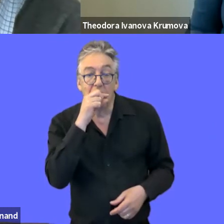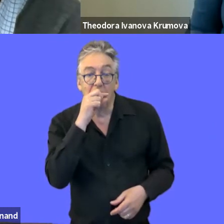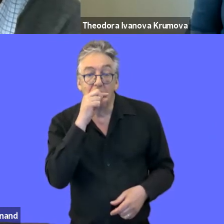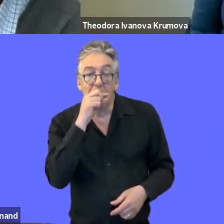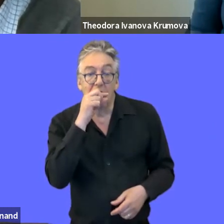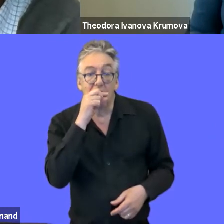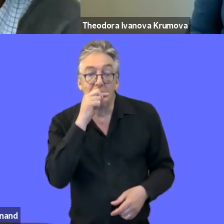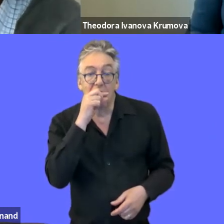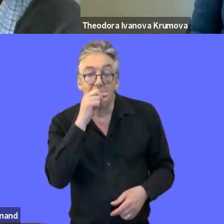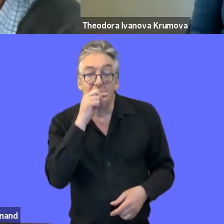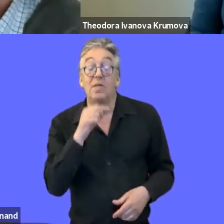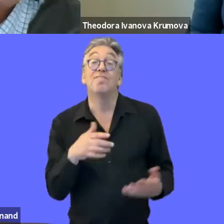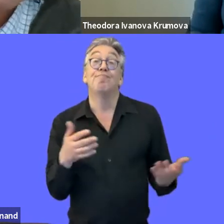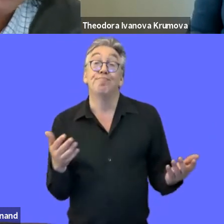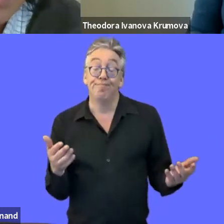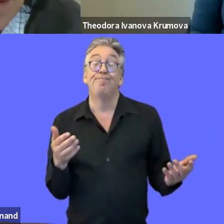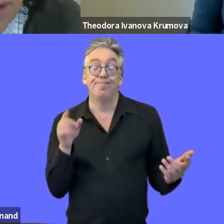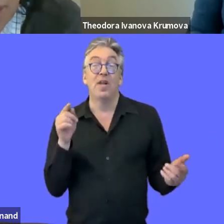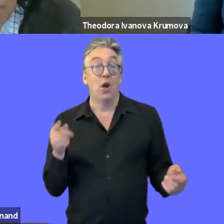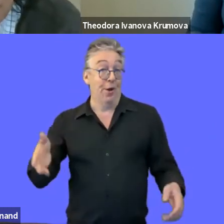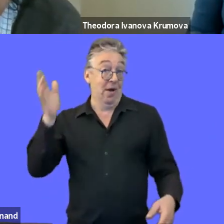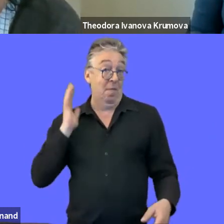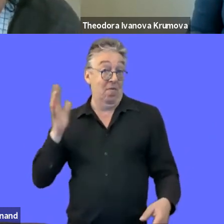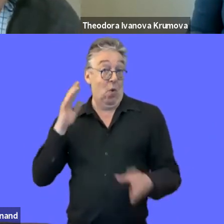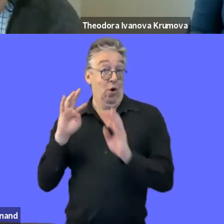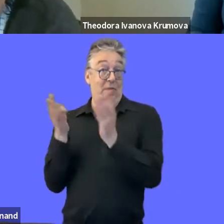and it does not absolve the author from exhausting the remedies.